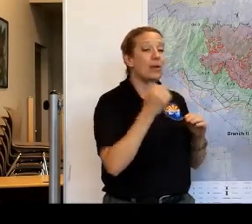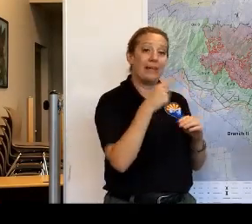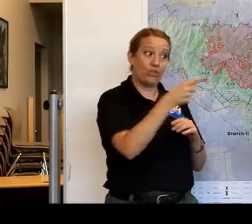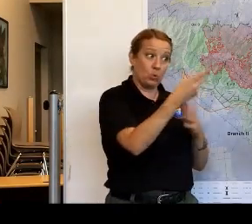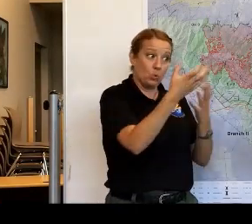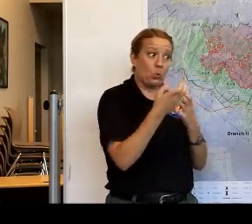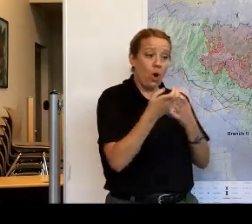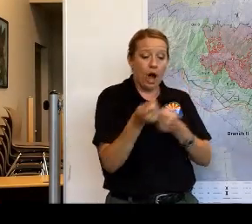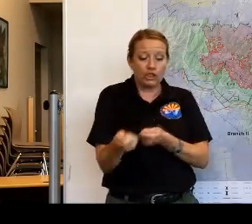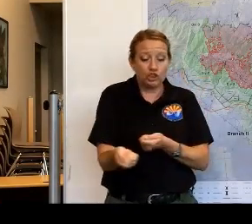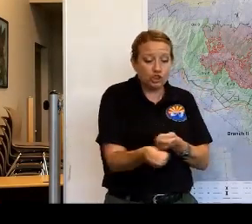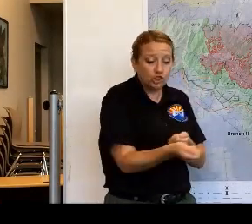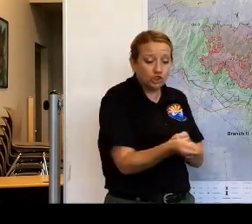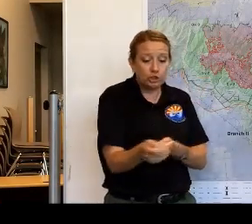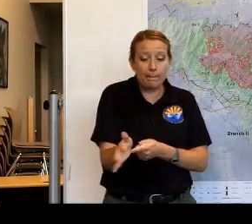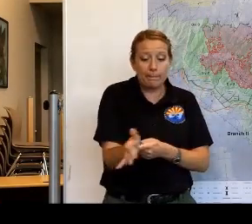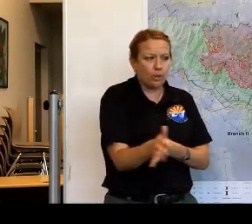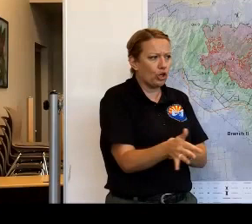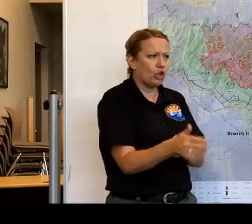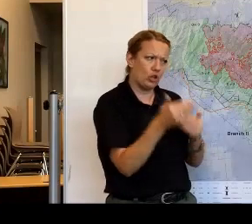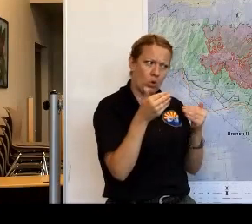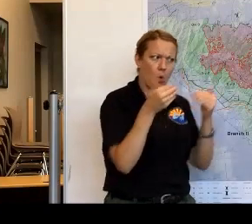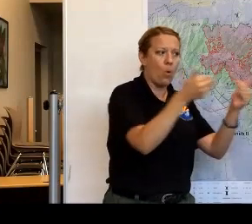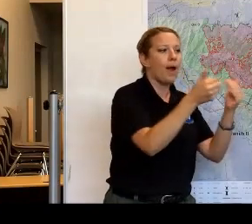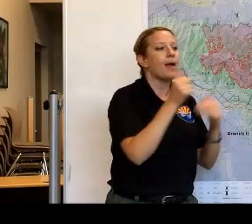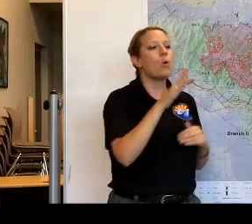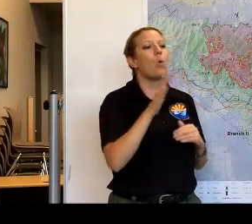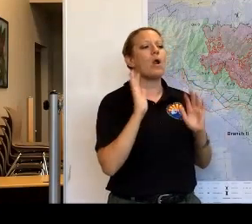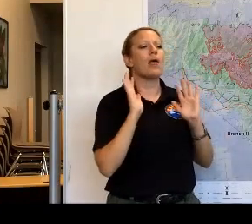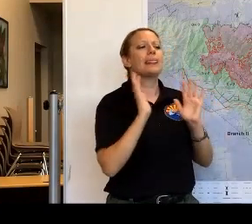let the fire burn naturally where they decide to stop the fire, that type of